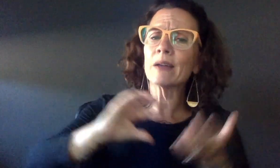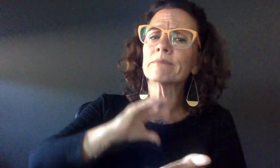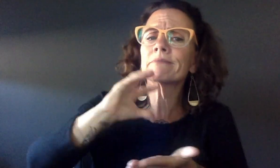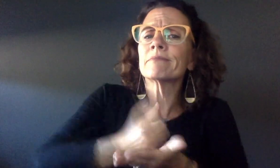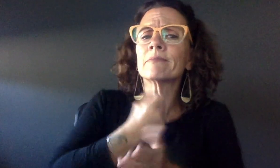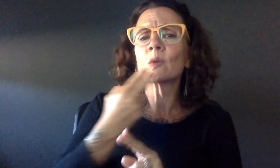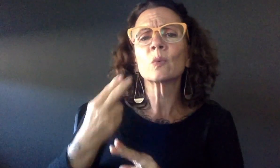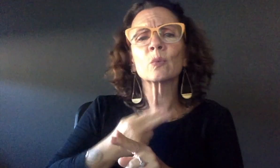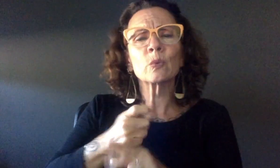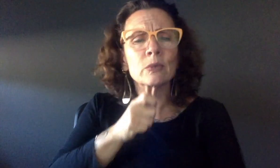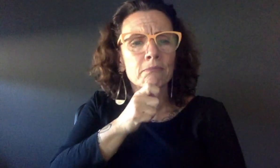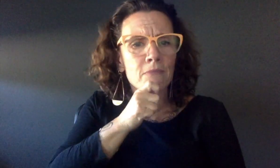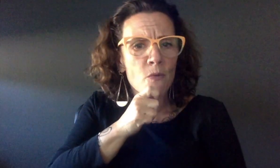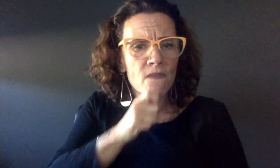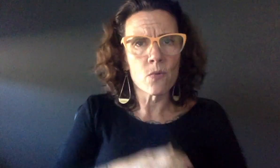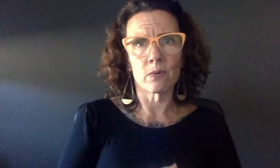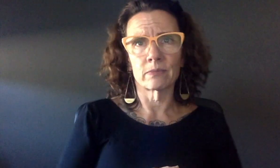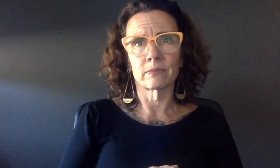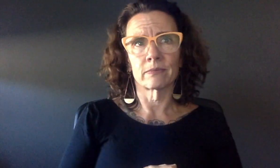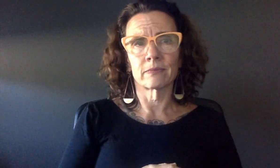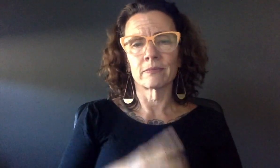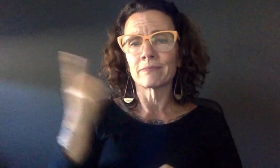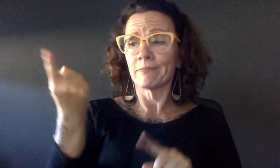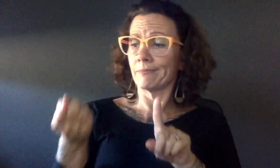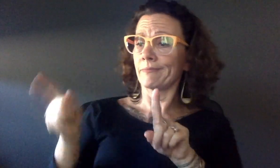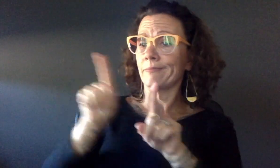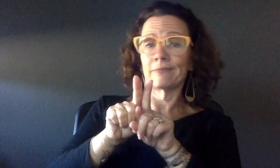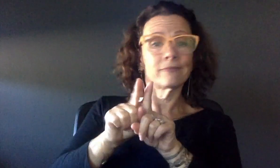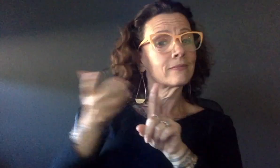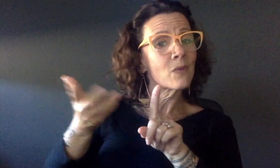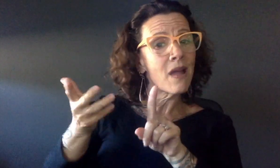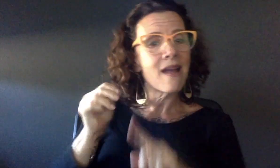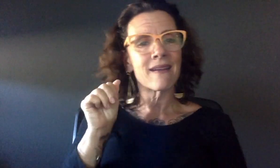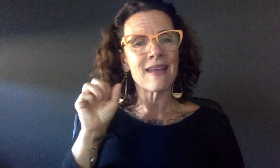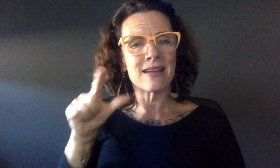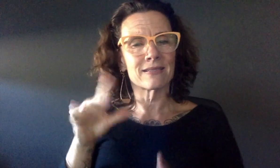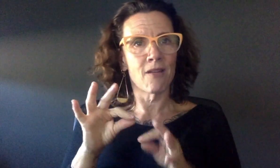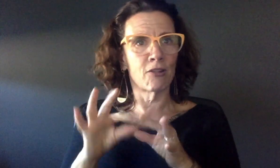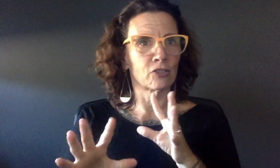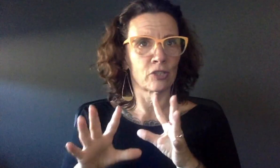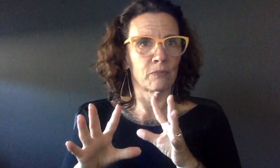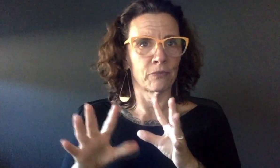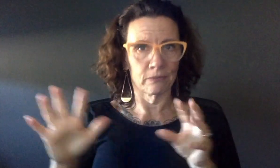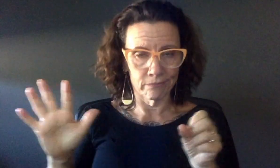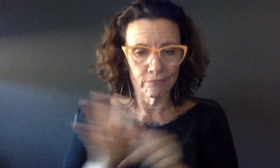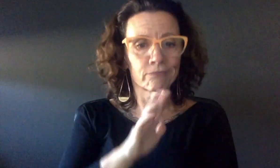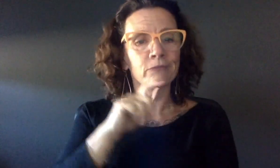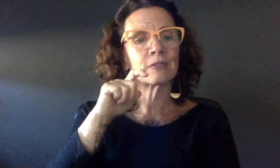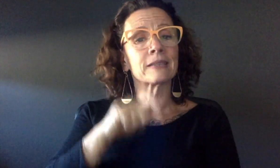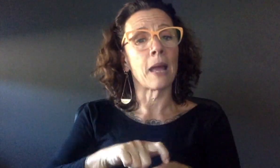Provide ASL interpreters stationed at the mic,